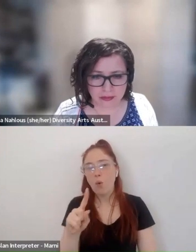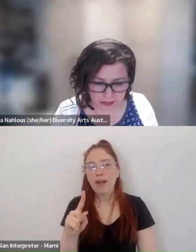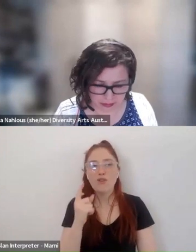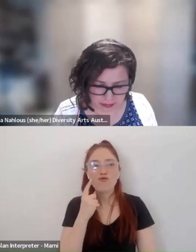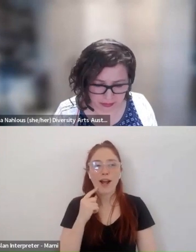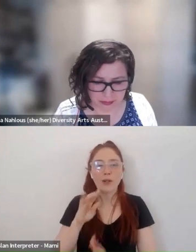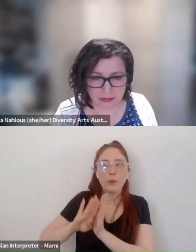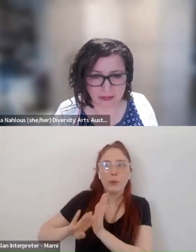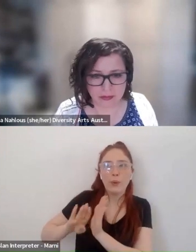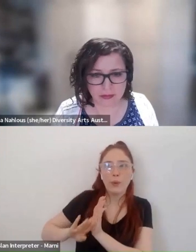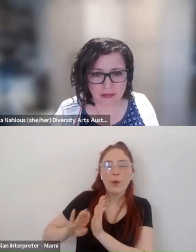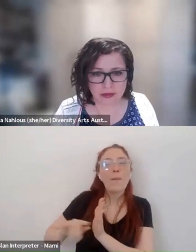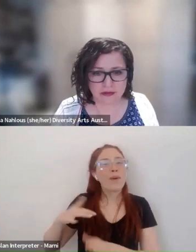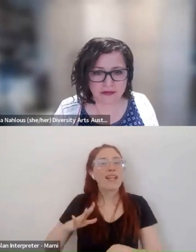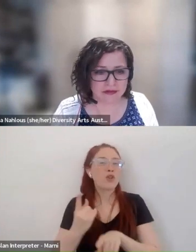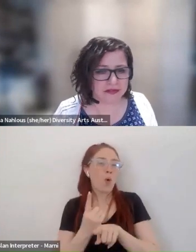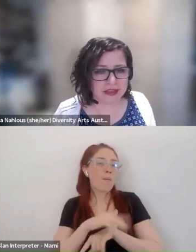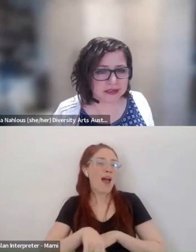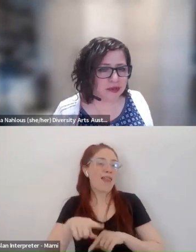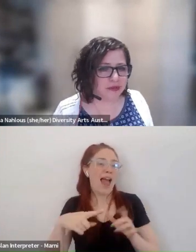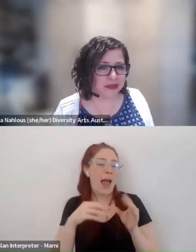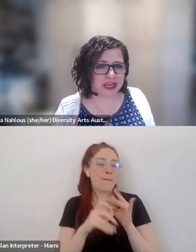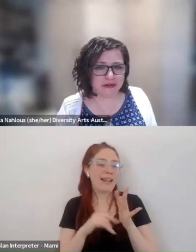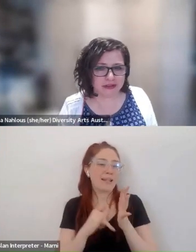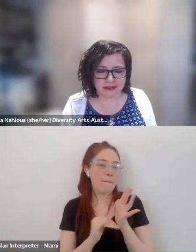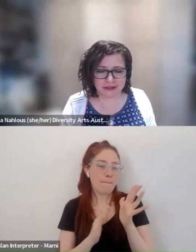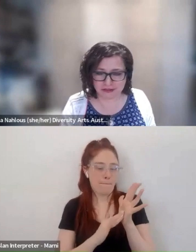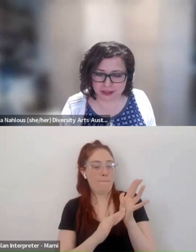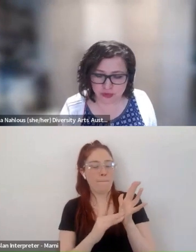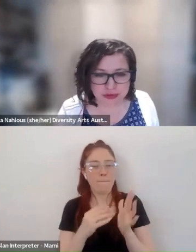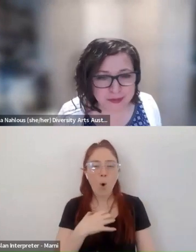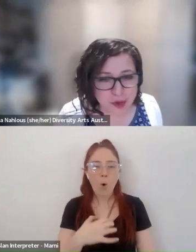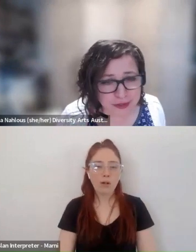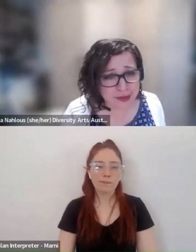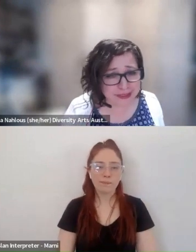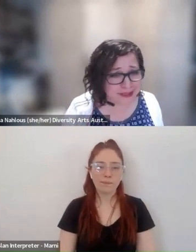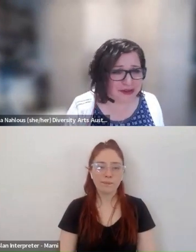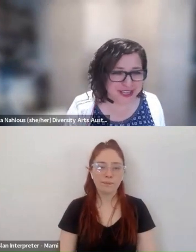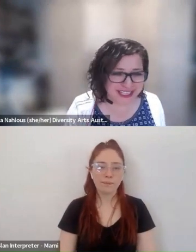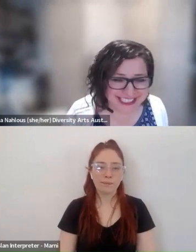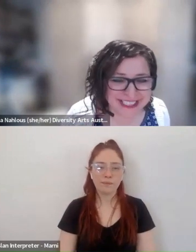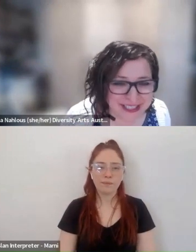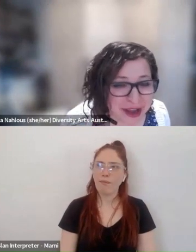to. Thanks so much, Caroline. I just wrote some notes for myself. So